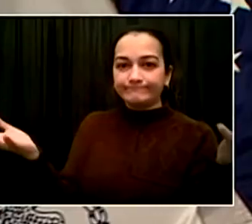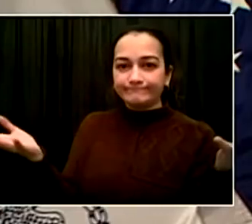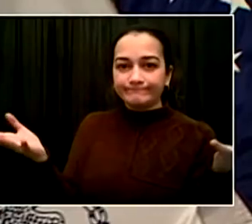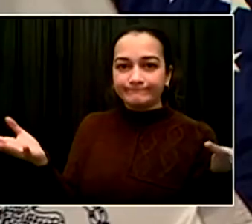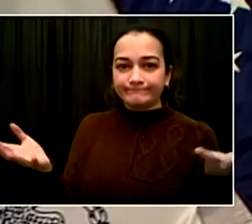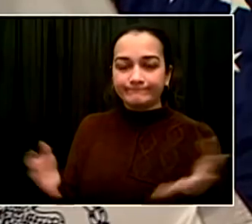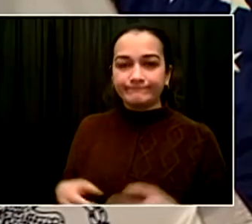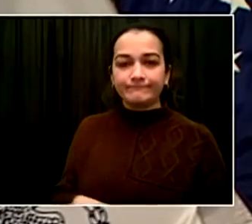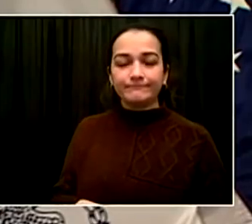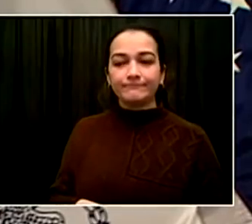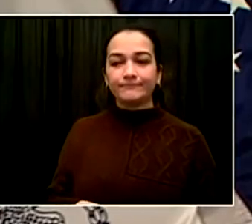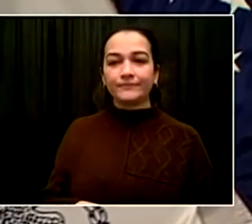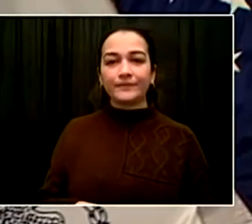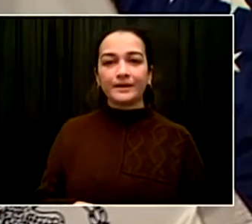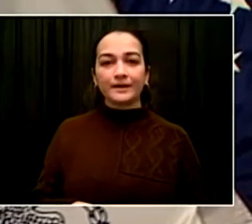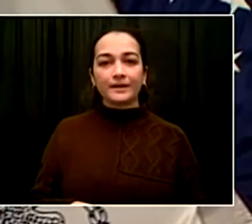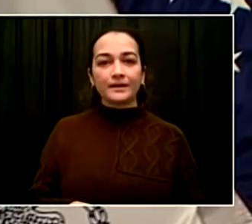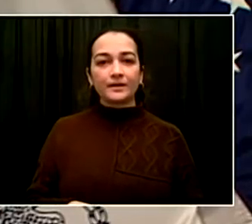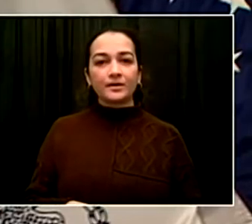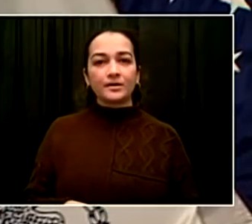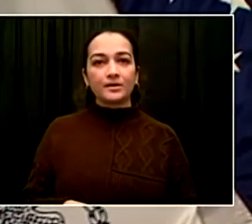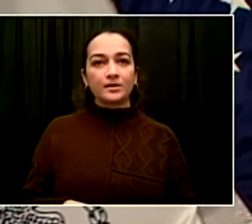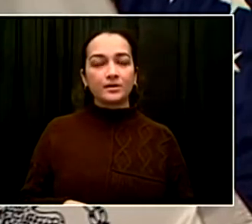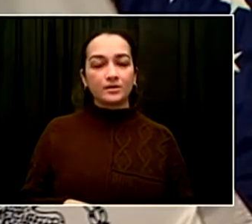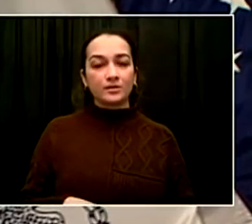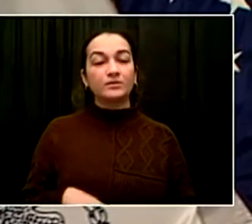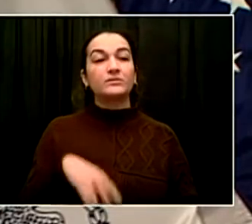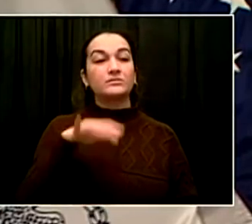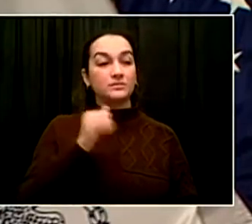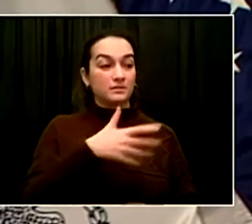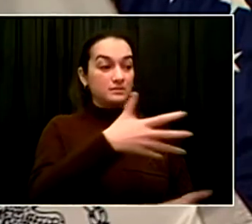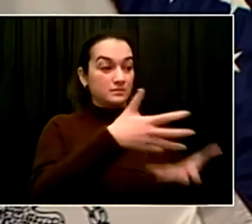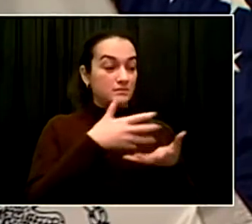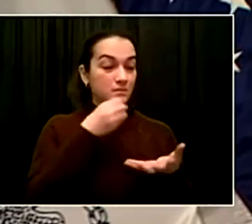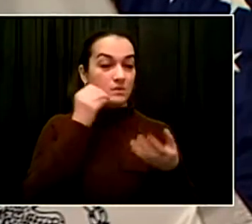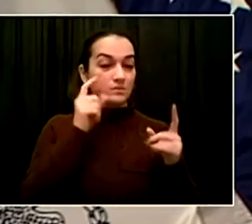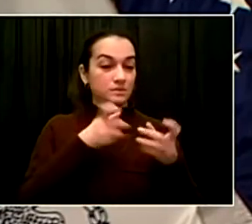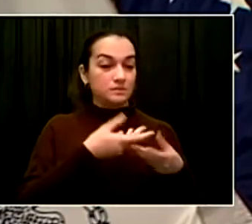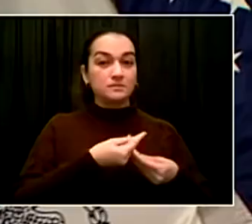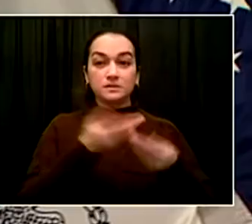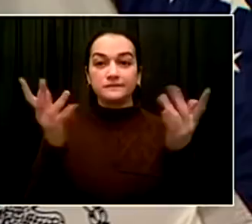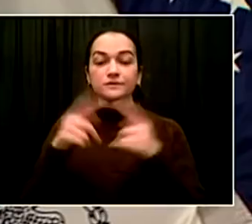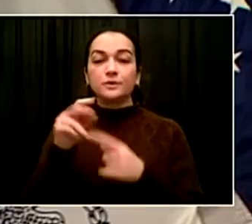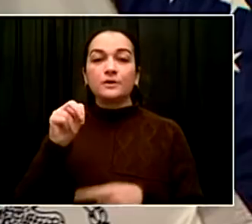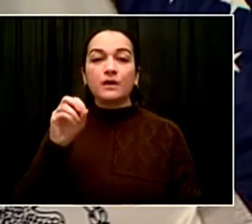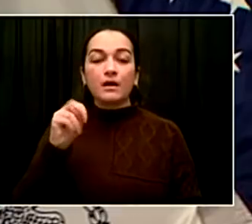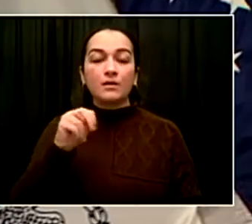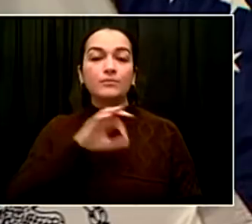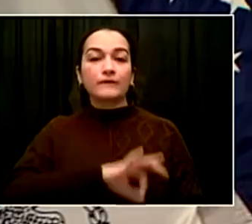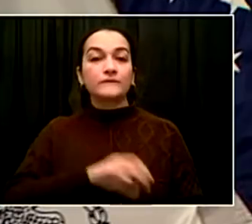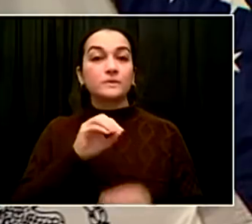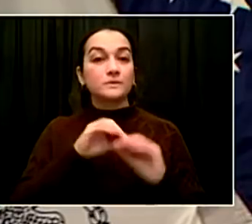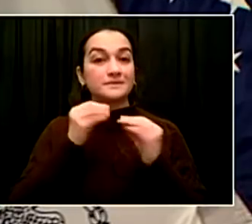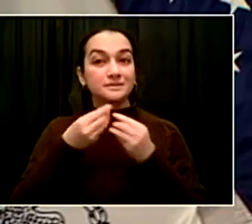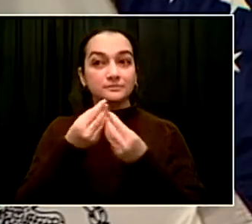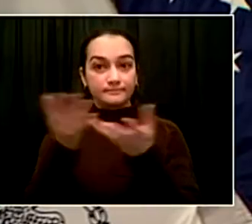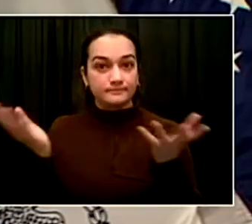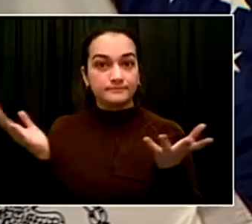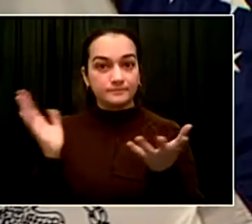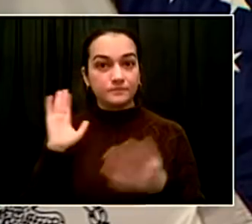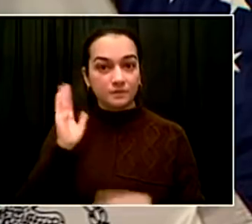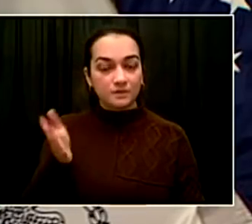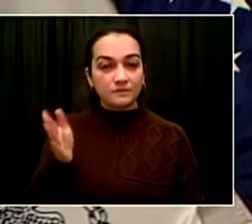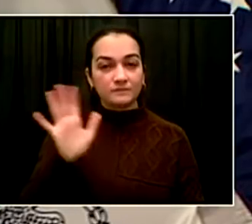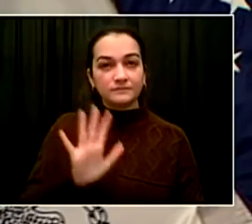ANNOUNCED ON THURSDAY WAS HERE